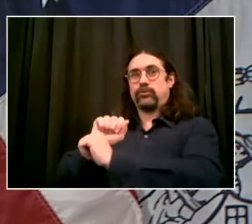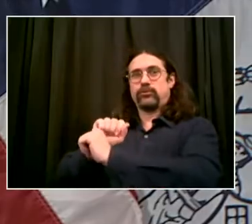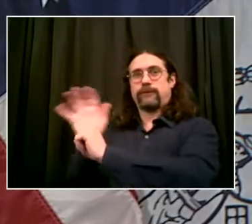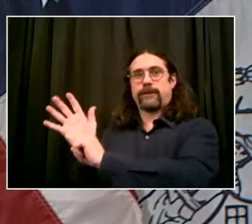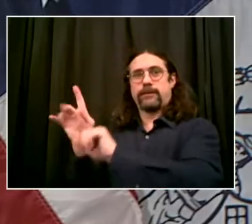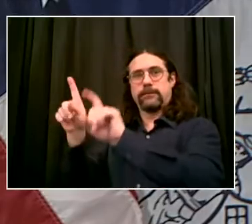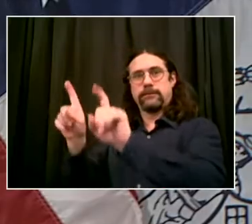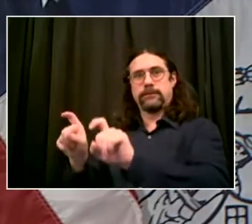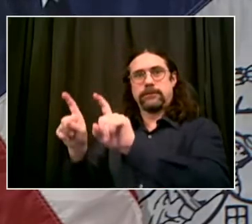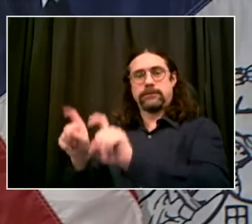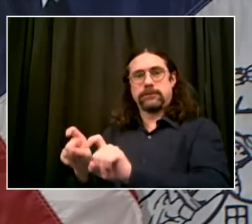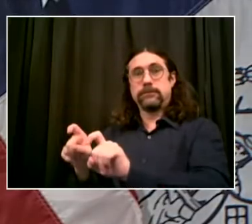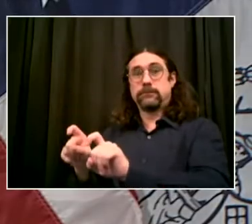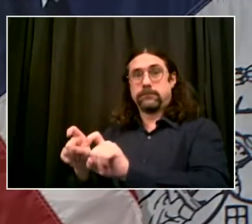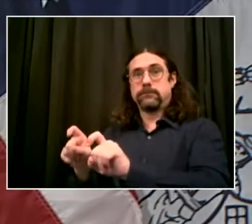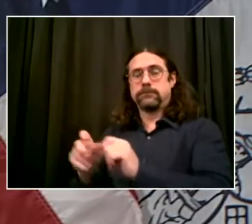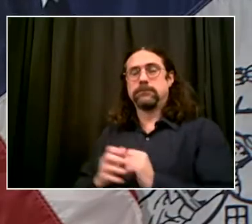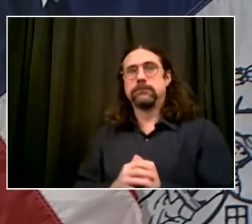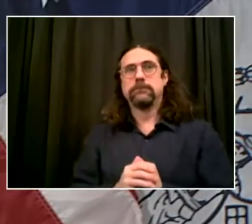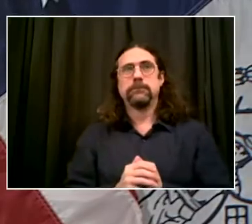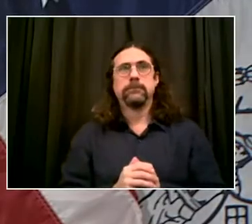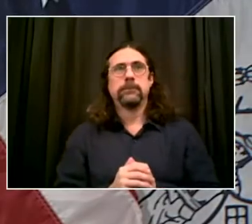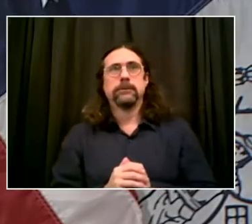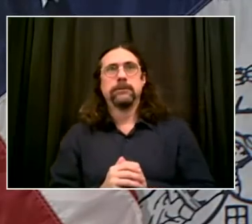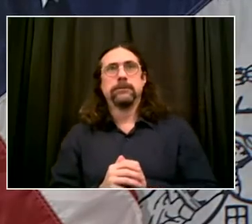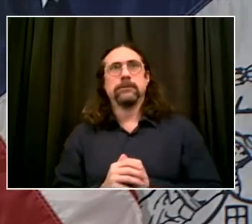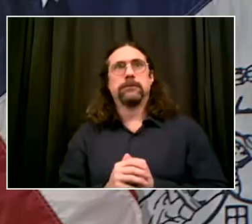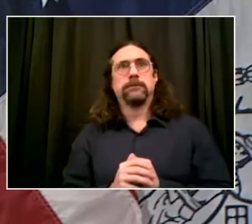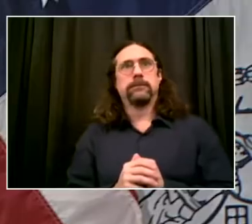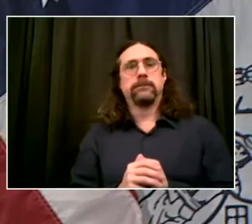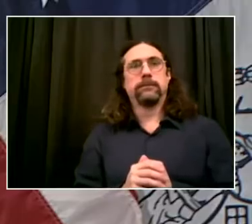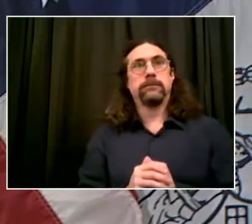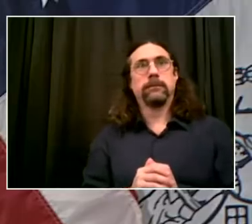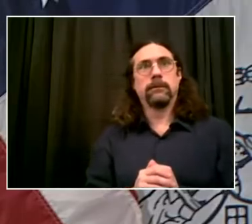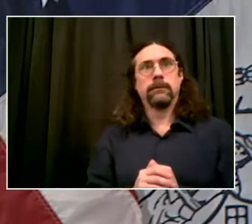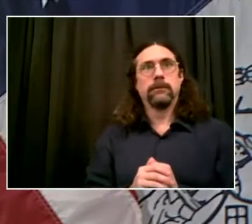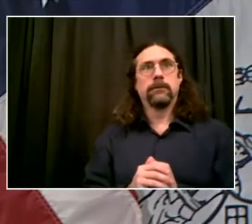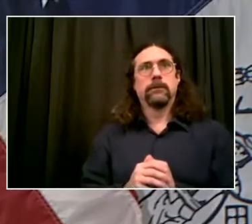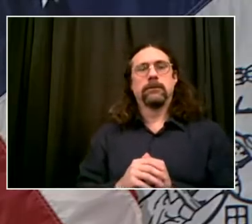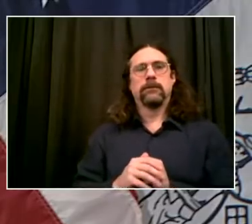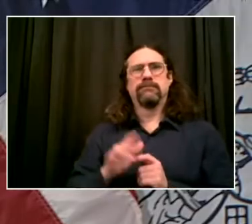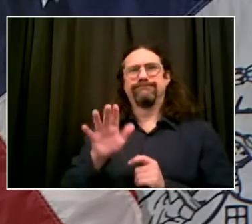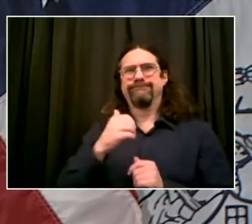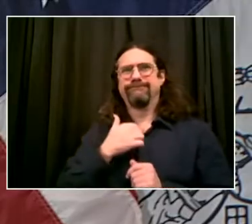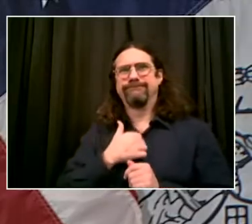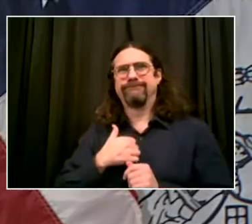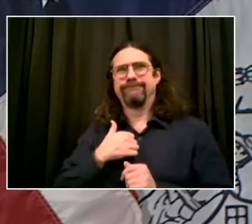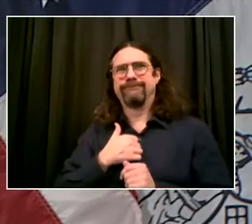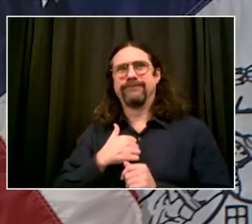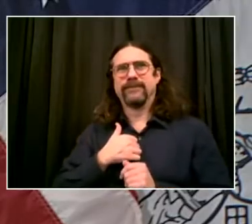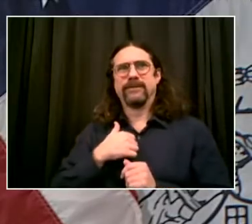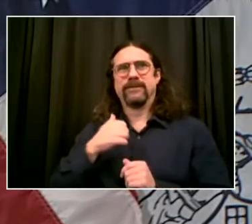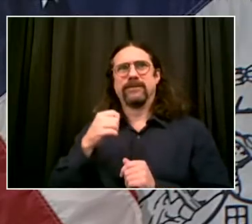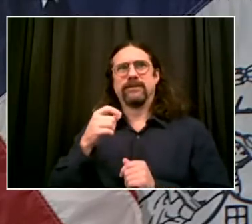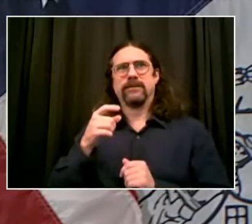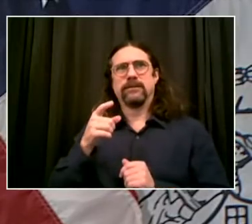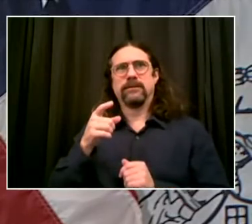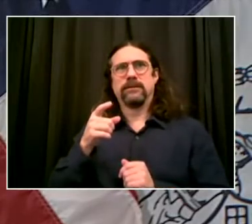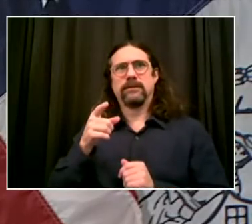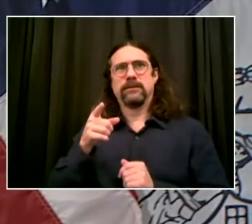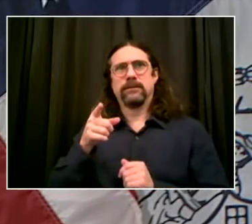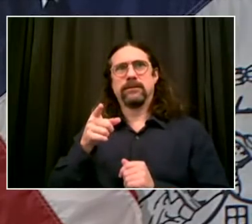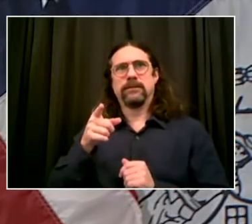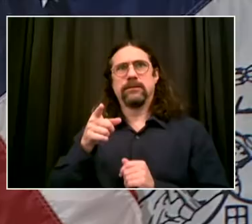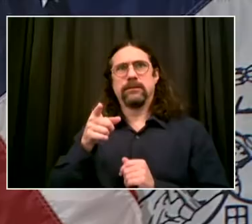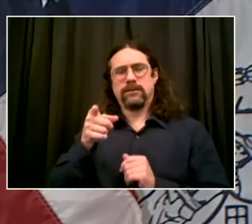TESTING, COVID-